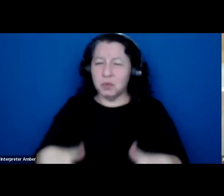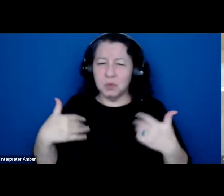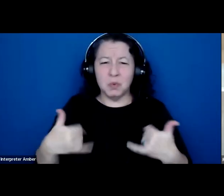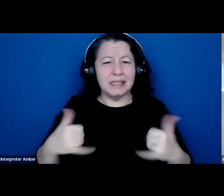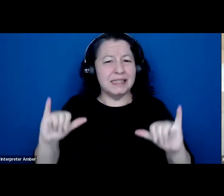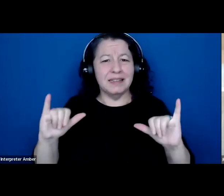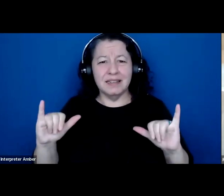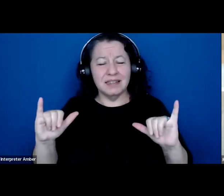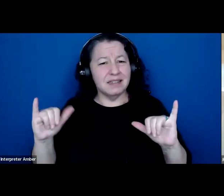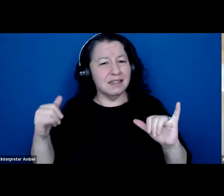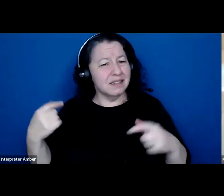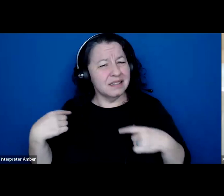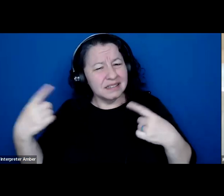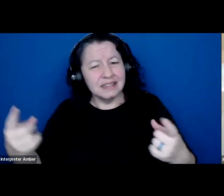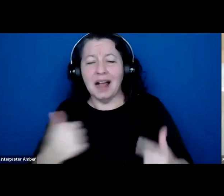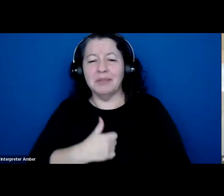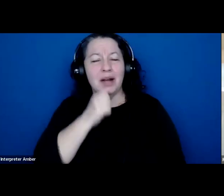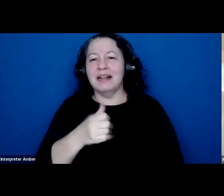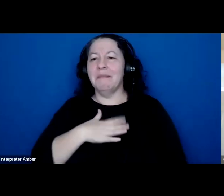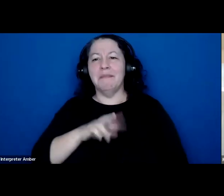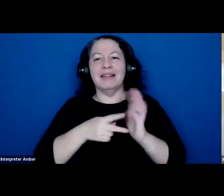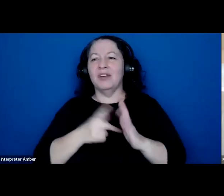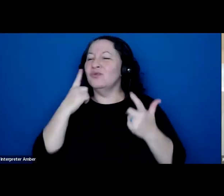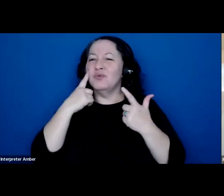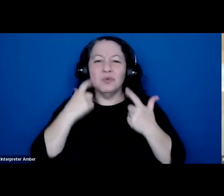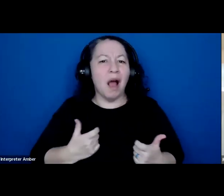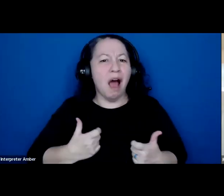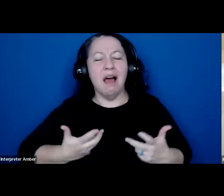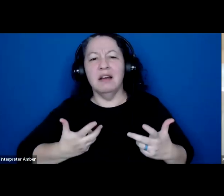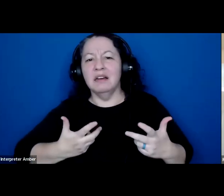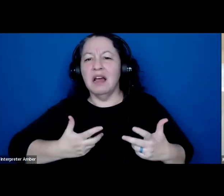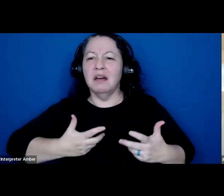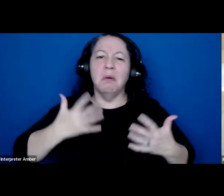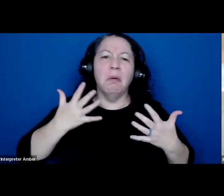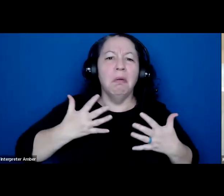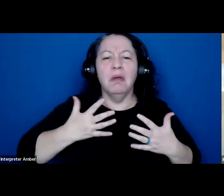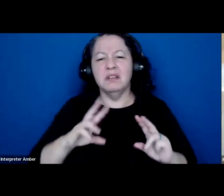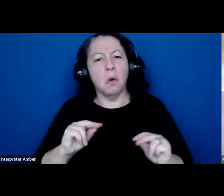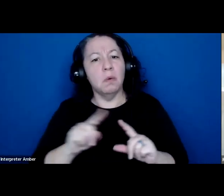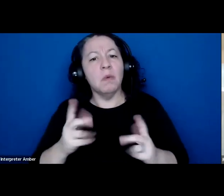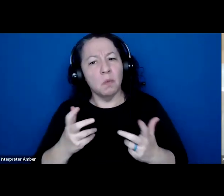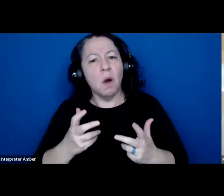And I'm sorry, because it's not my intention to cry, but to raise the seriousness that war and